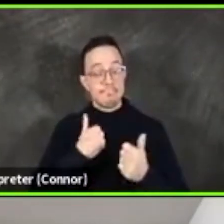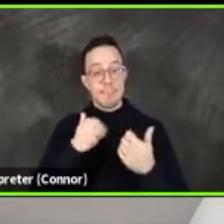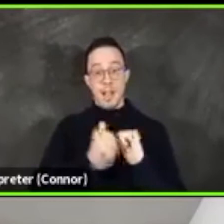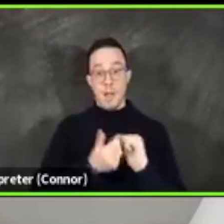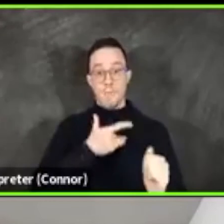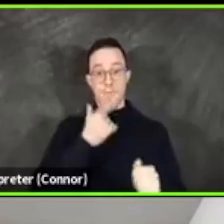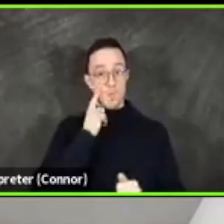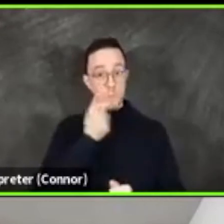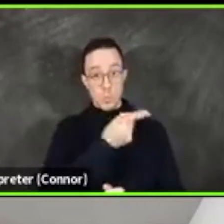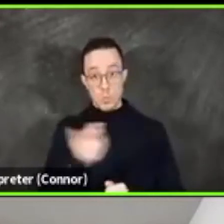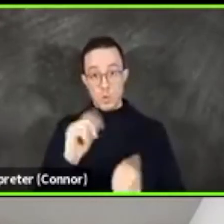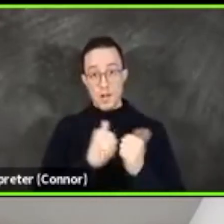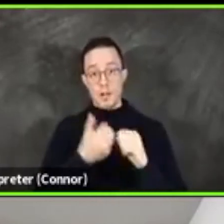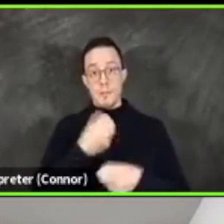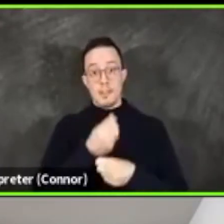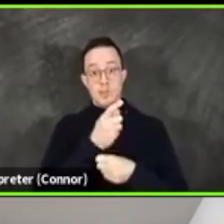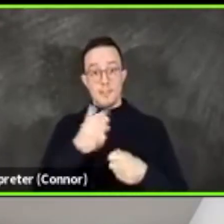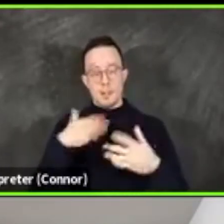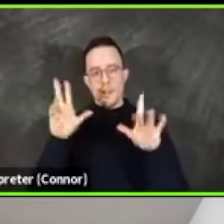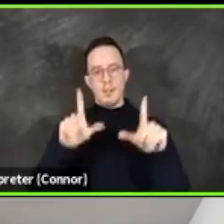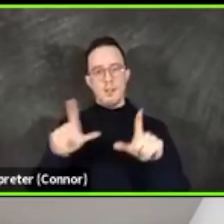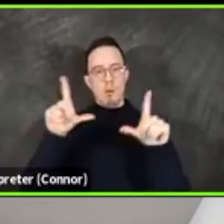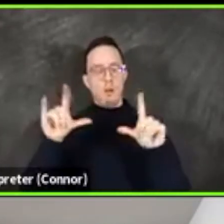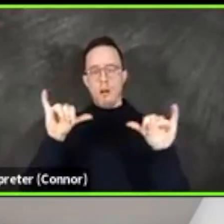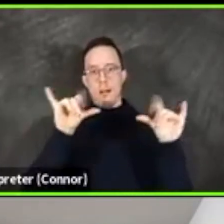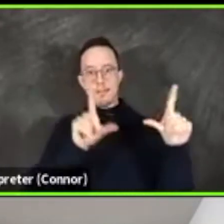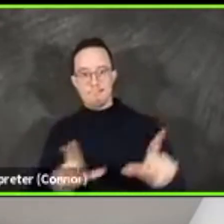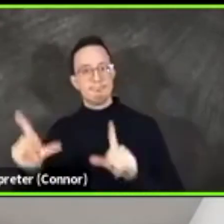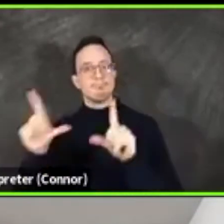THE WAY THAT IT'S MAKING, YOU KNOW, SHIFT THEIR OWN PERSPECTIVES, SO THANK YOU FOR THAT